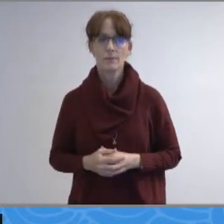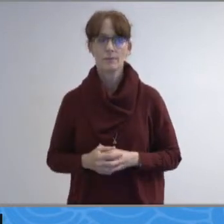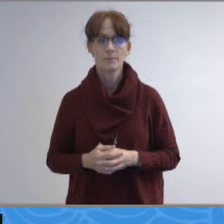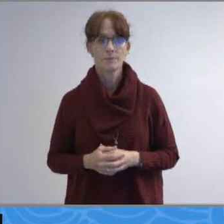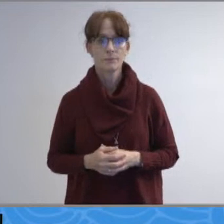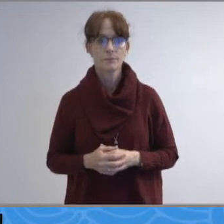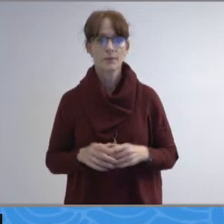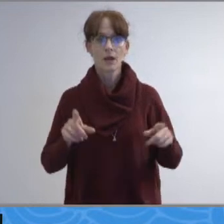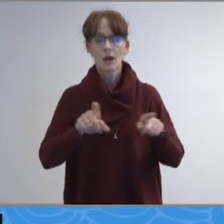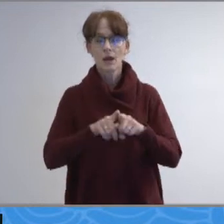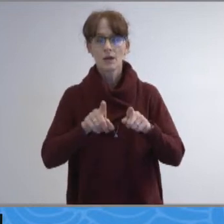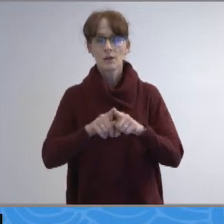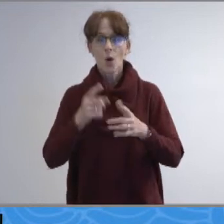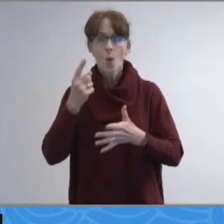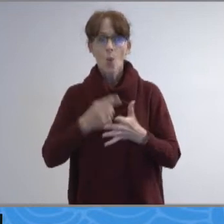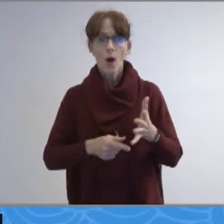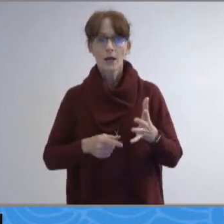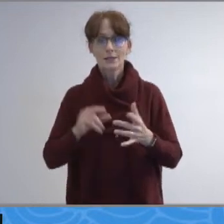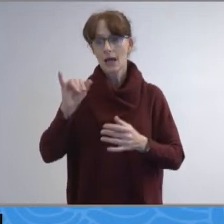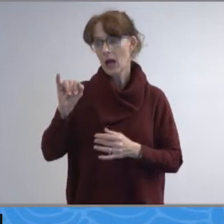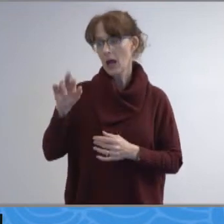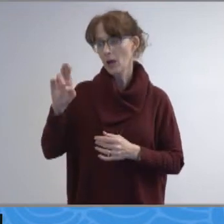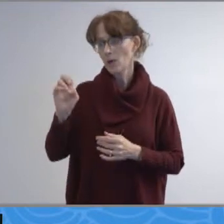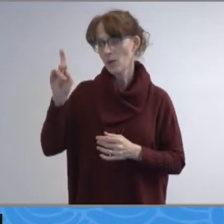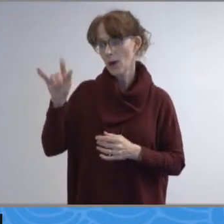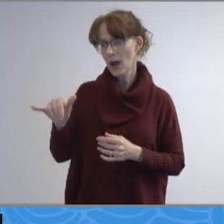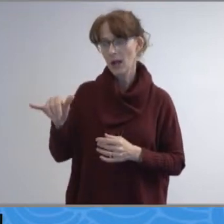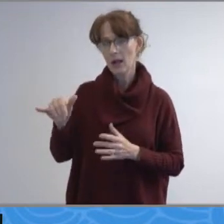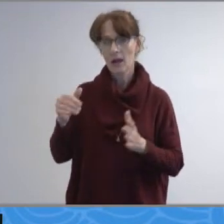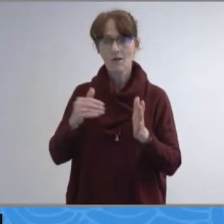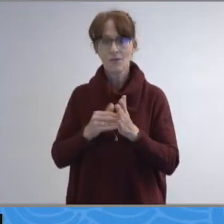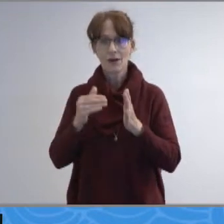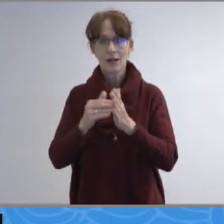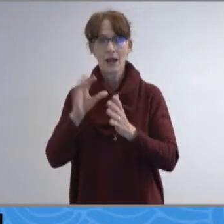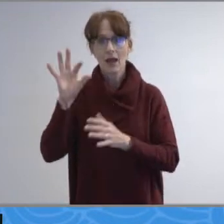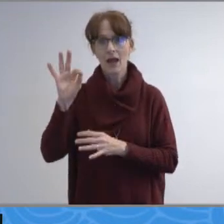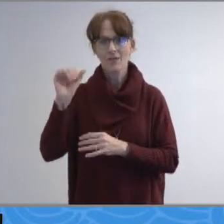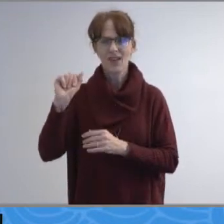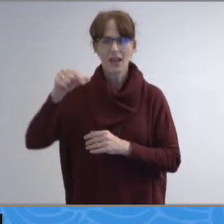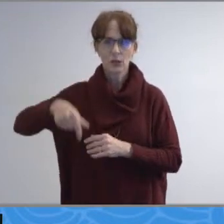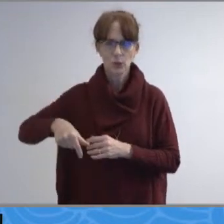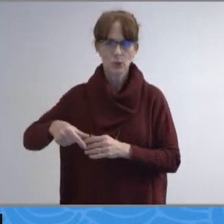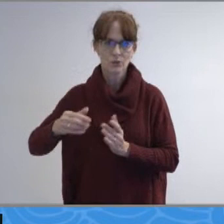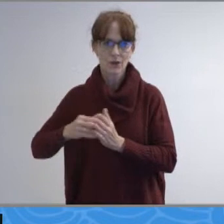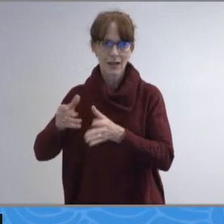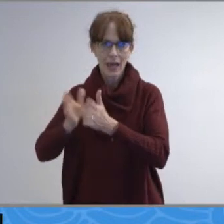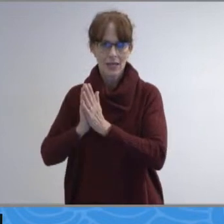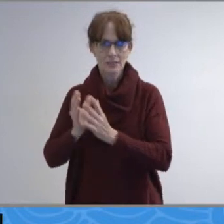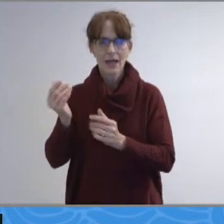In addition to what is i-Ready frequently asked questions and technical support,